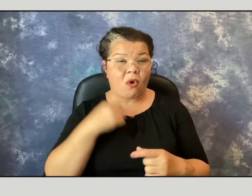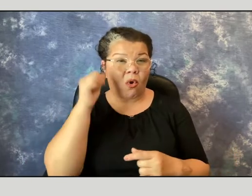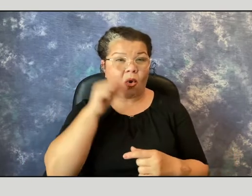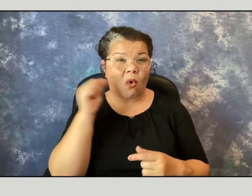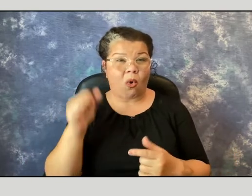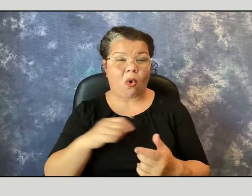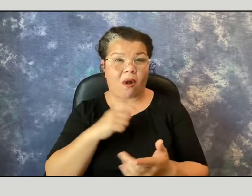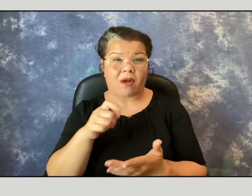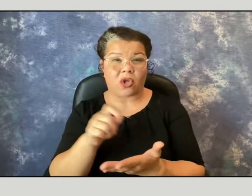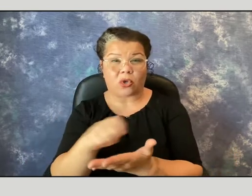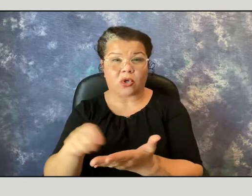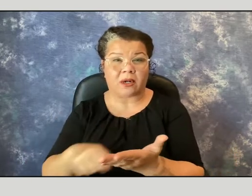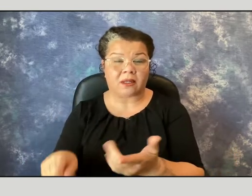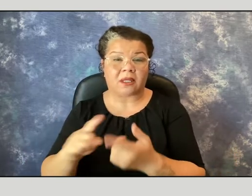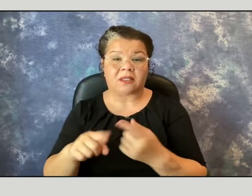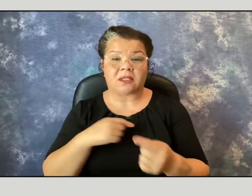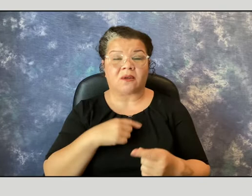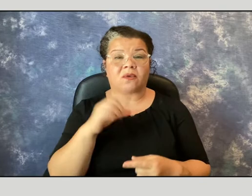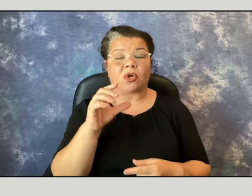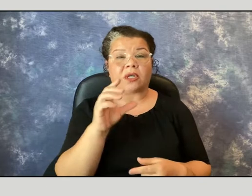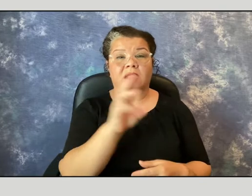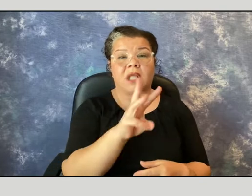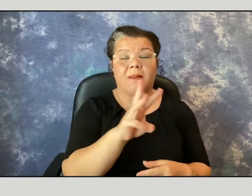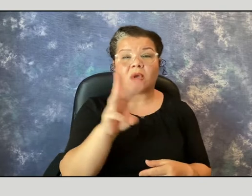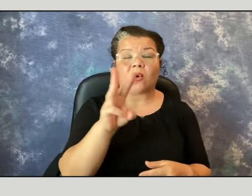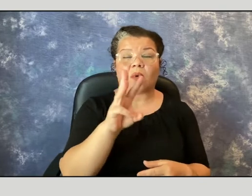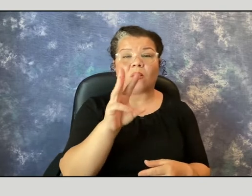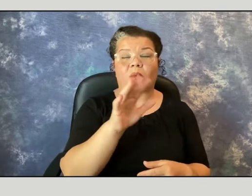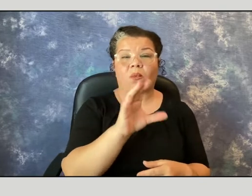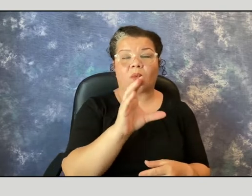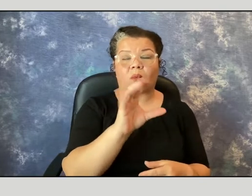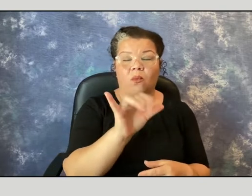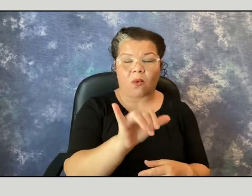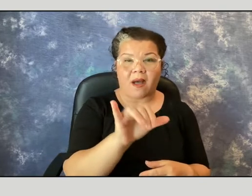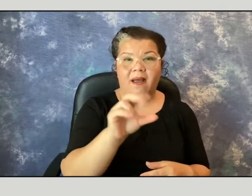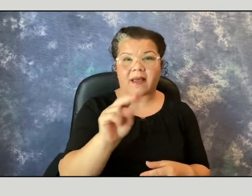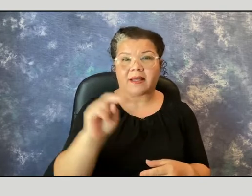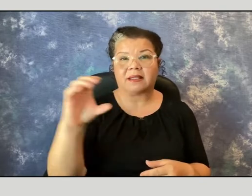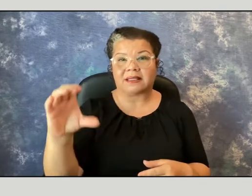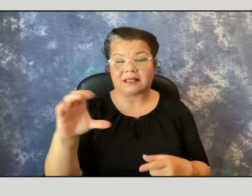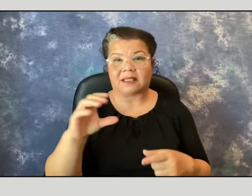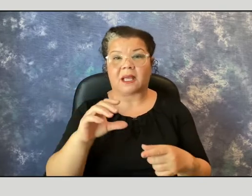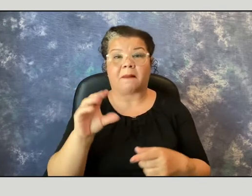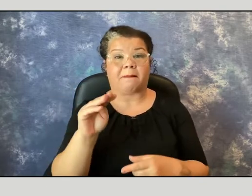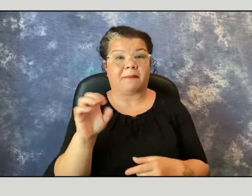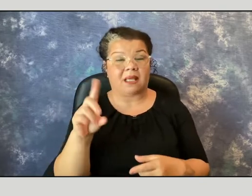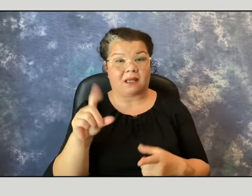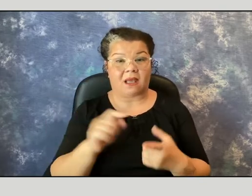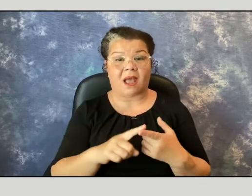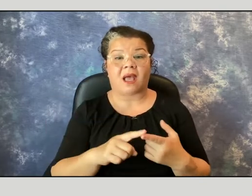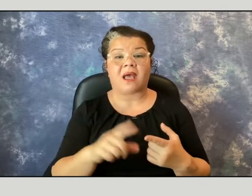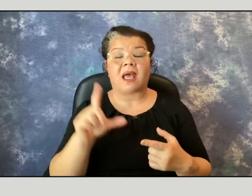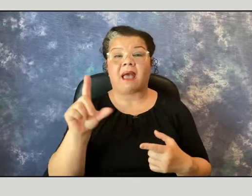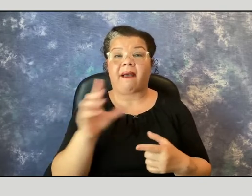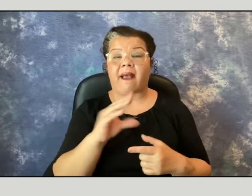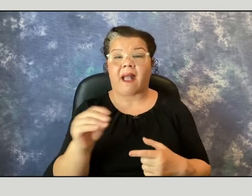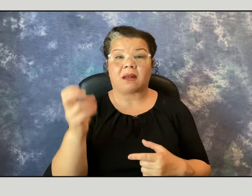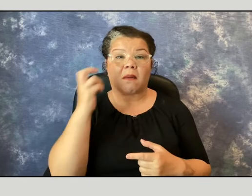for WYNC's, NYC's, sorry, "On the Media" and "Blindspot: Tulsa Burning," for which she and her colleagues were honored